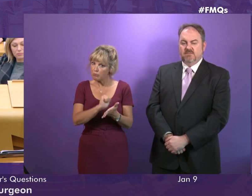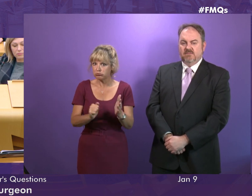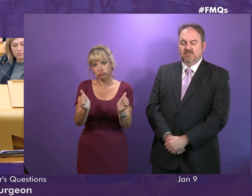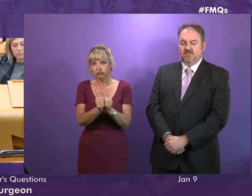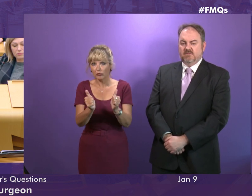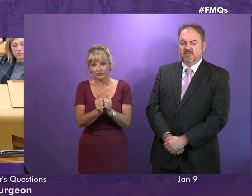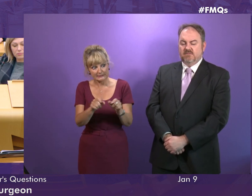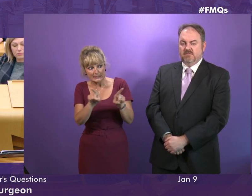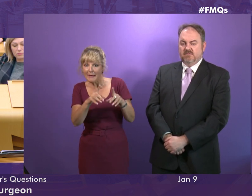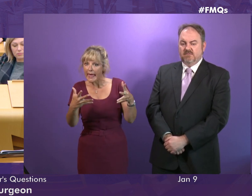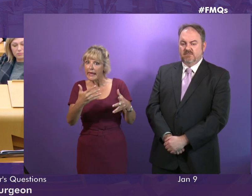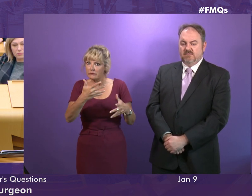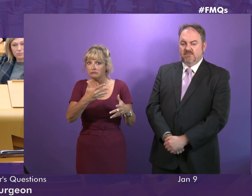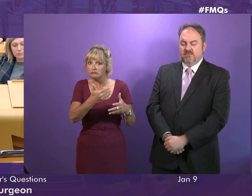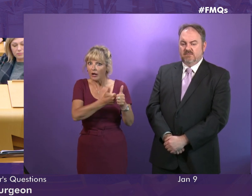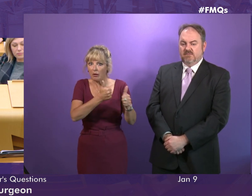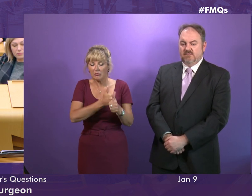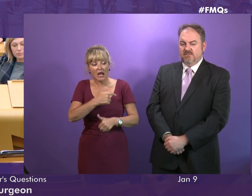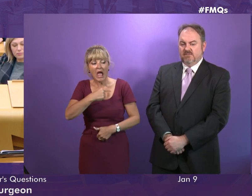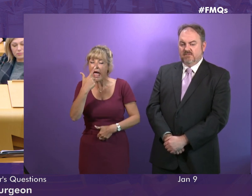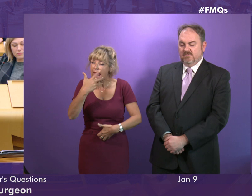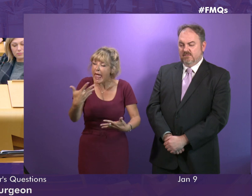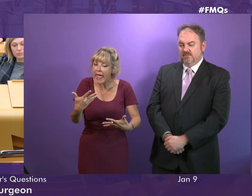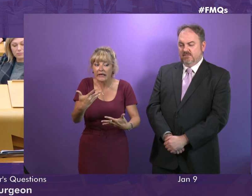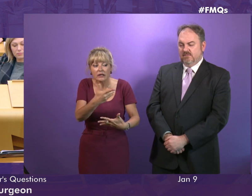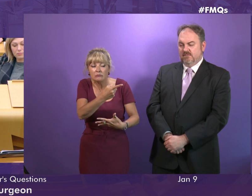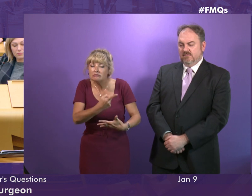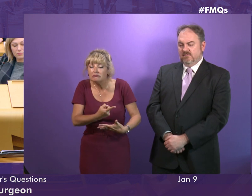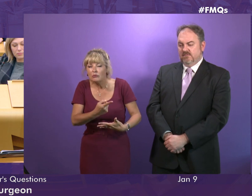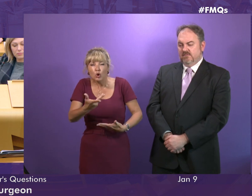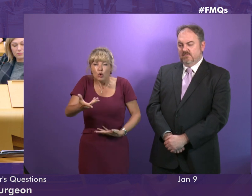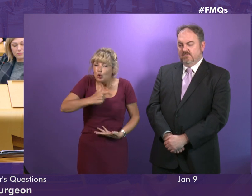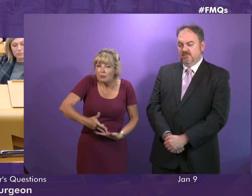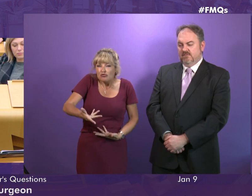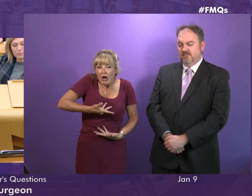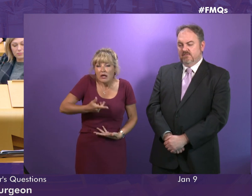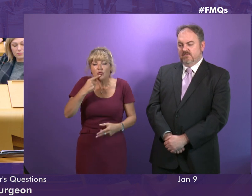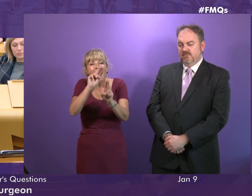continue to speak up for international law and human rights, whether that is in the context